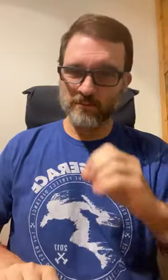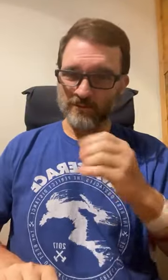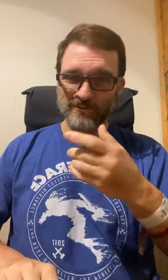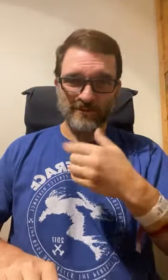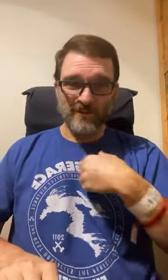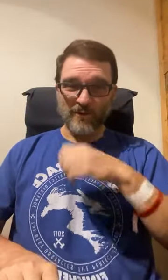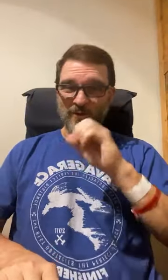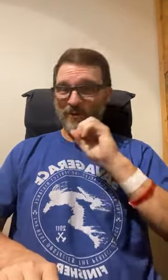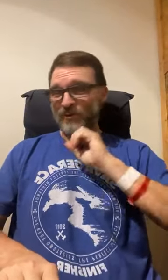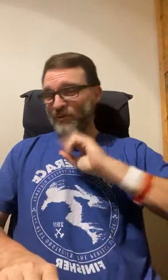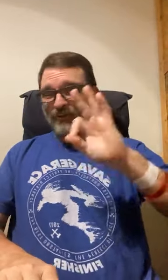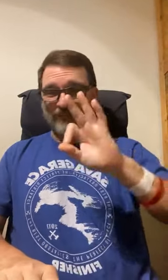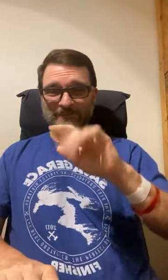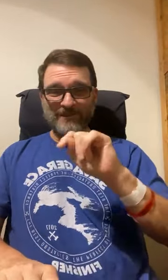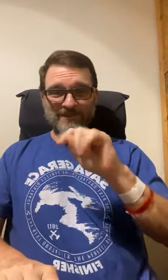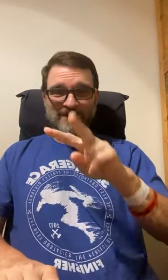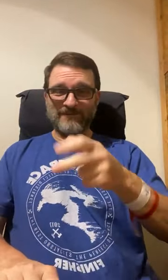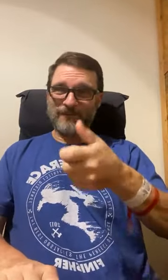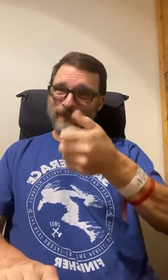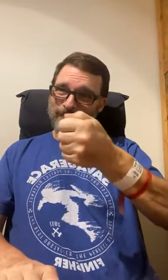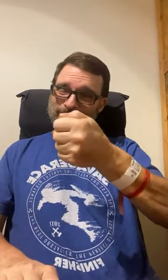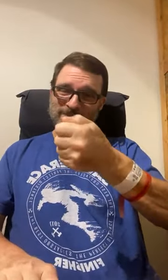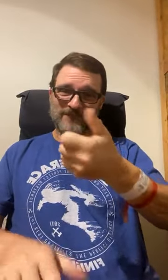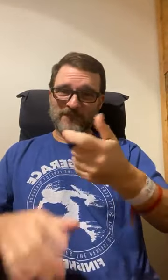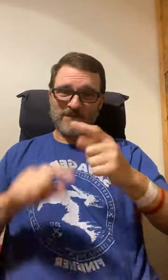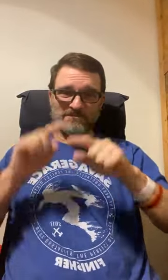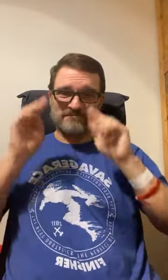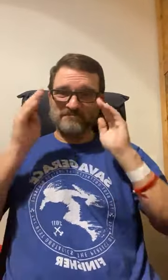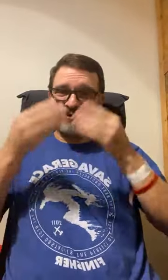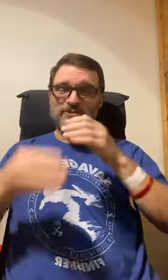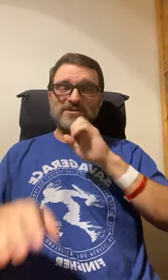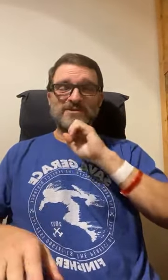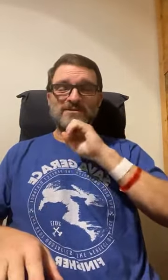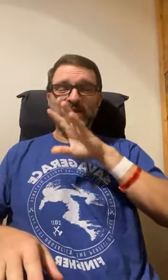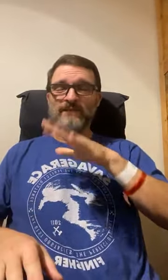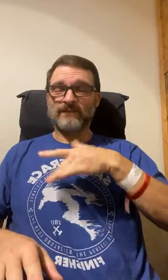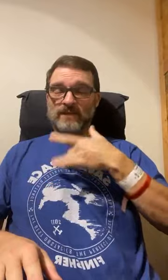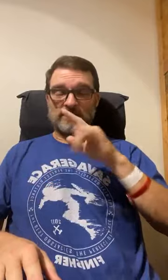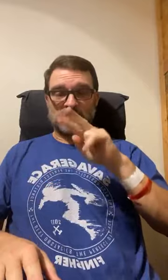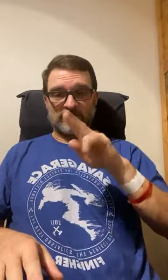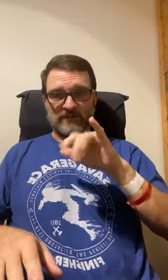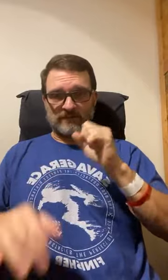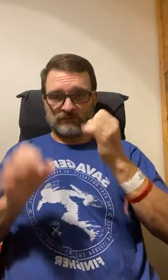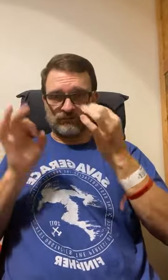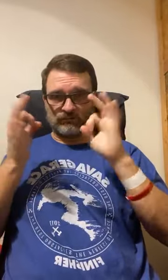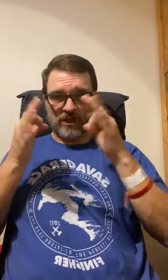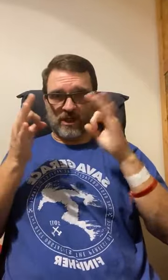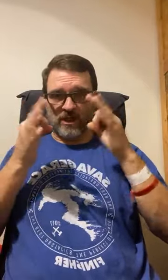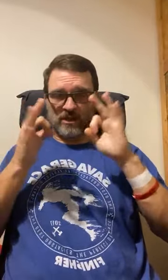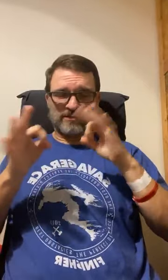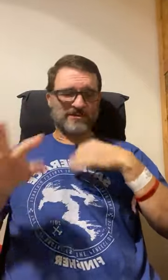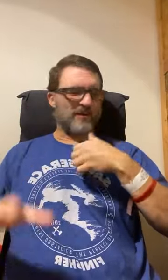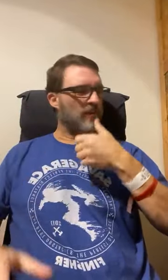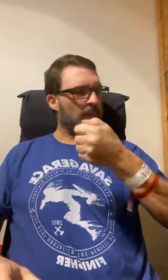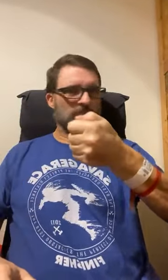So I turned off the TV and could not focus on anything. I felt like TV was a distraction. So I turned it off.